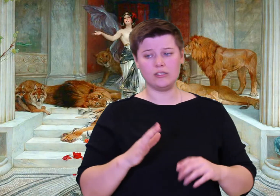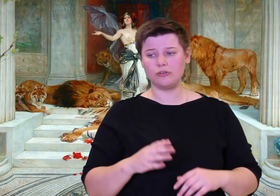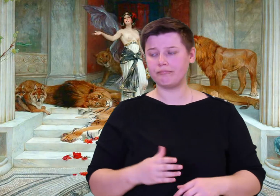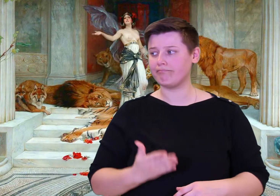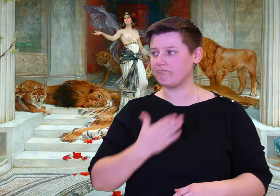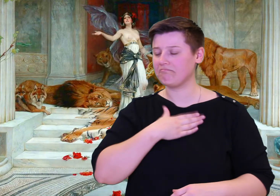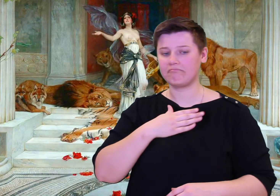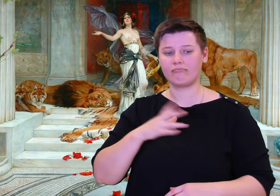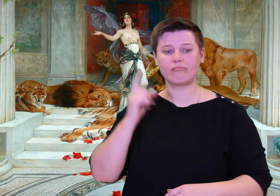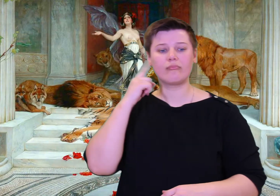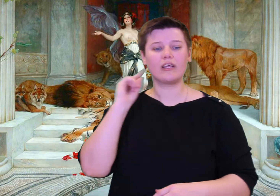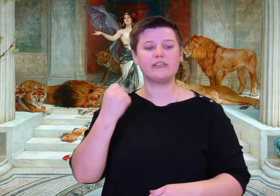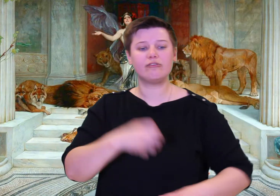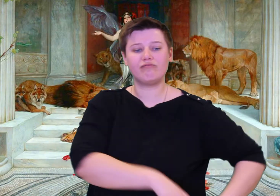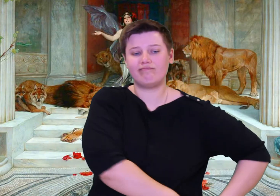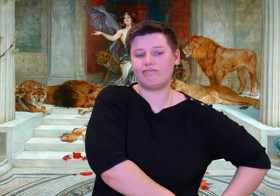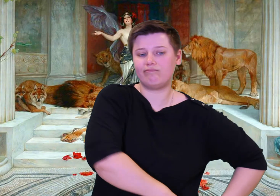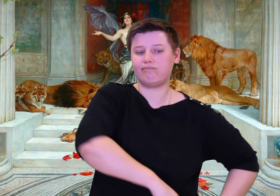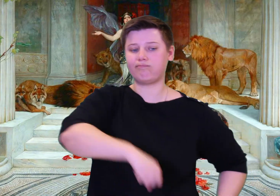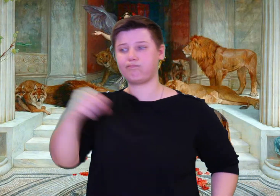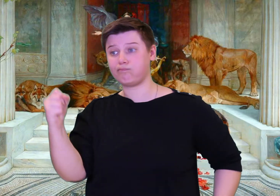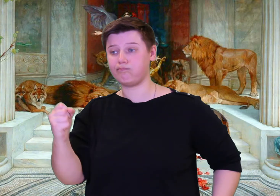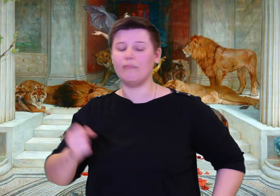none of them came back.'